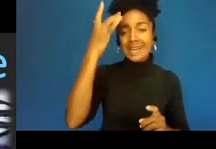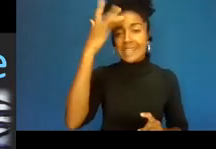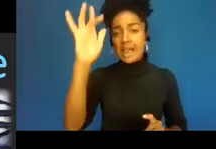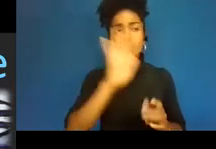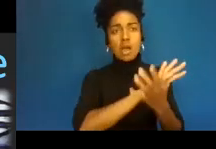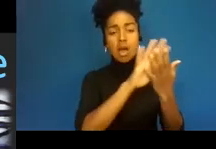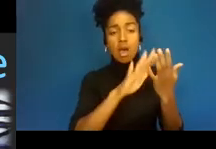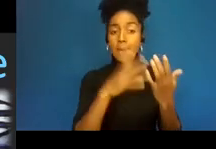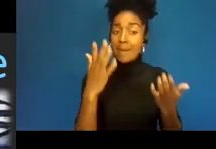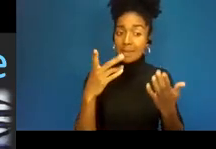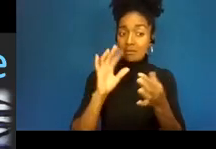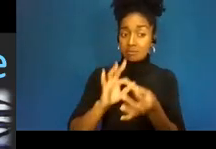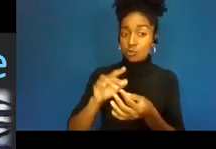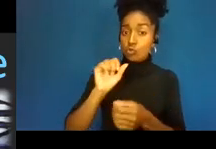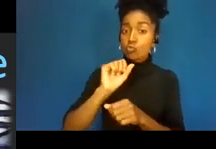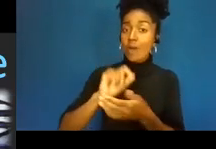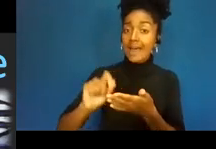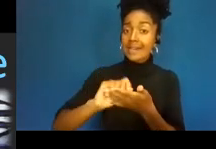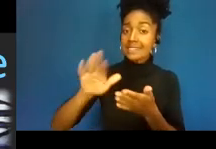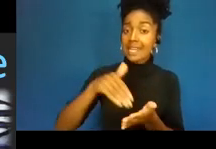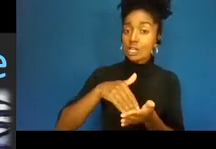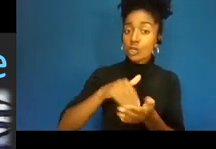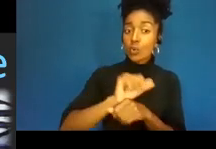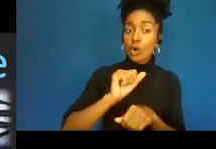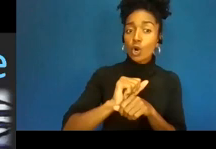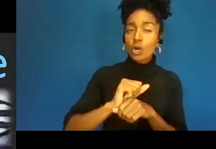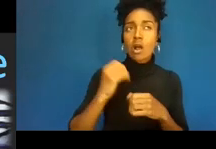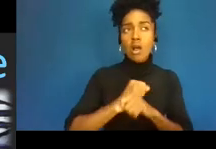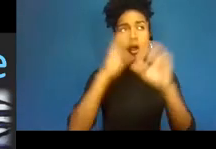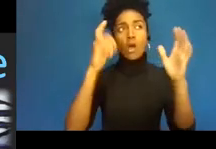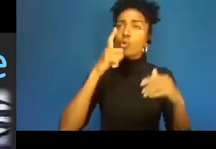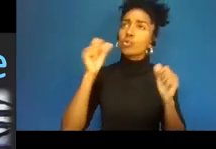Who do we envision when we think about directors, the tutors? Who do we envision?